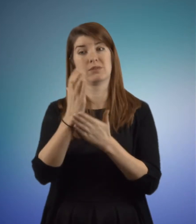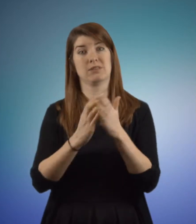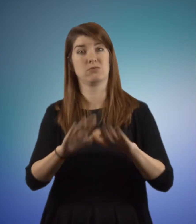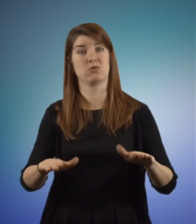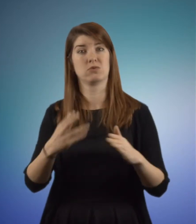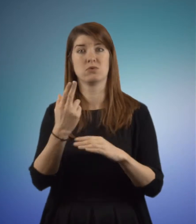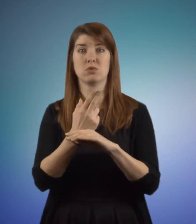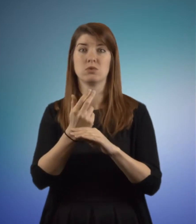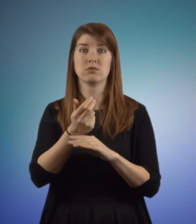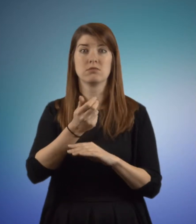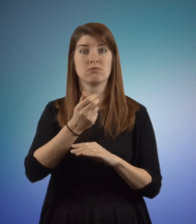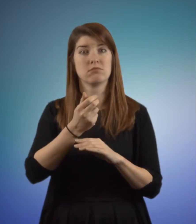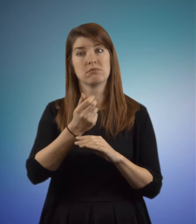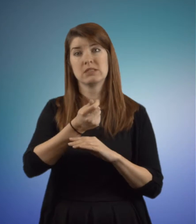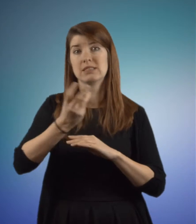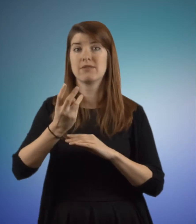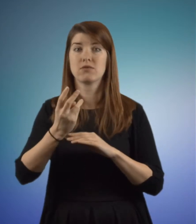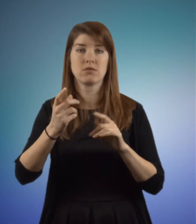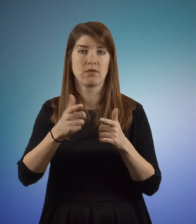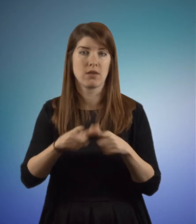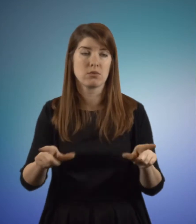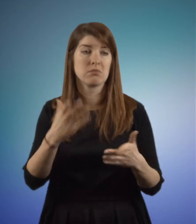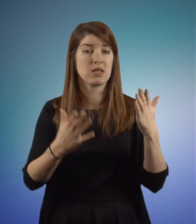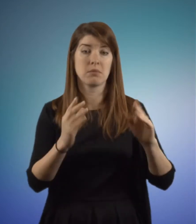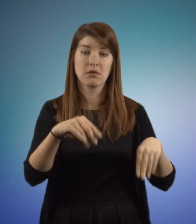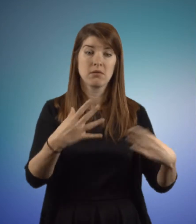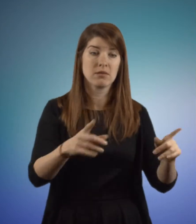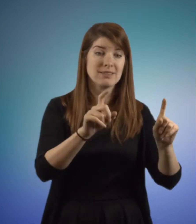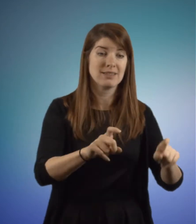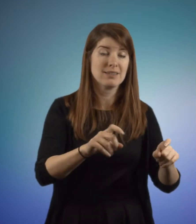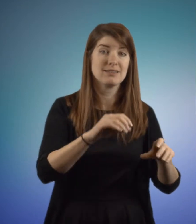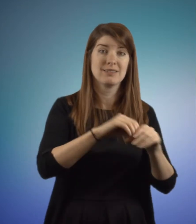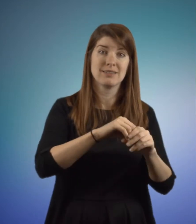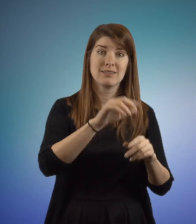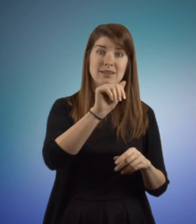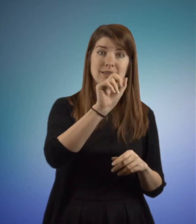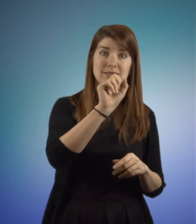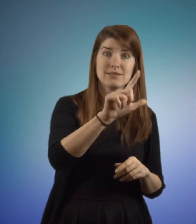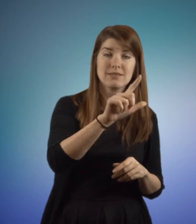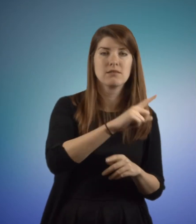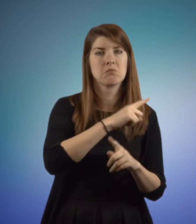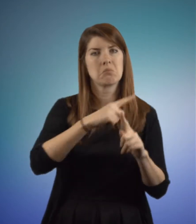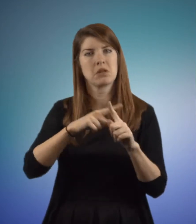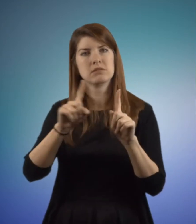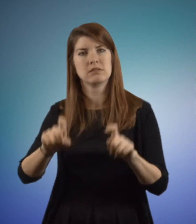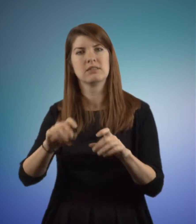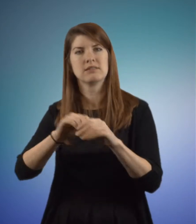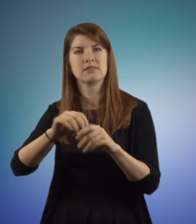So, we may need to deliver test in American Sign Language as well as test in listening and spoken language.